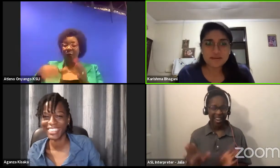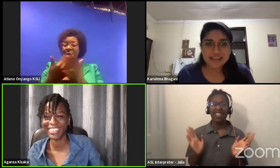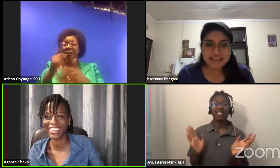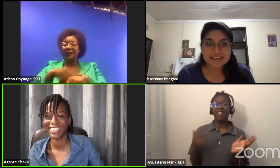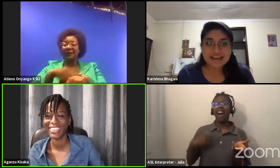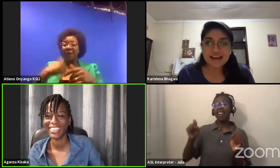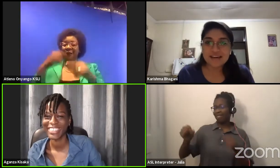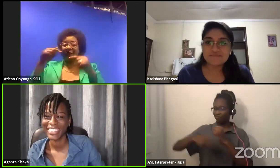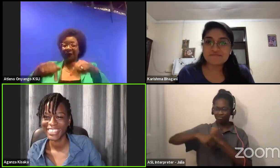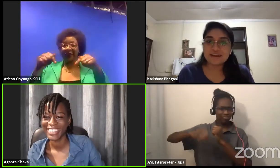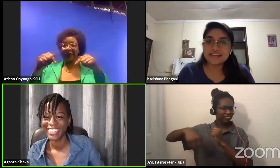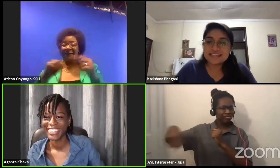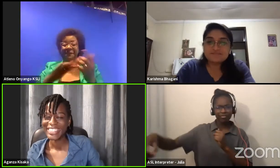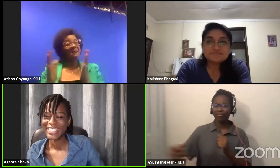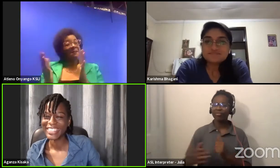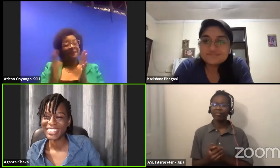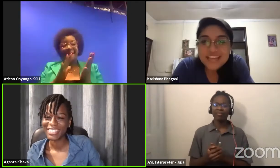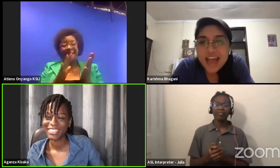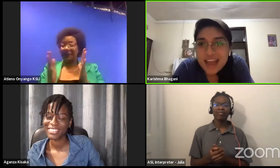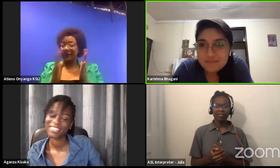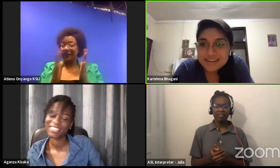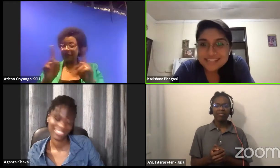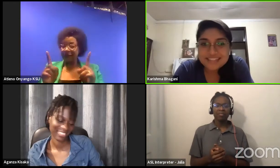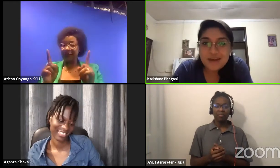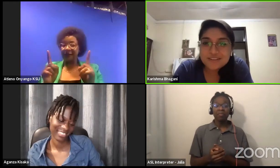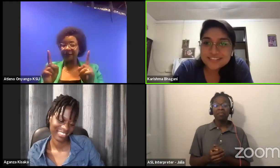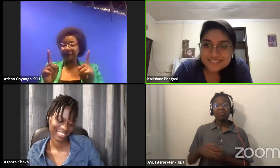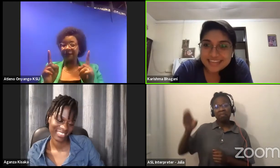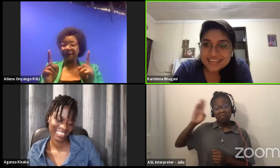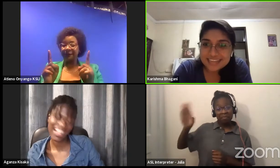Probably, but hi, my dear, how are you doing?